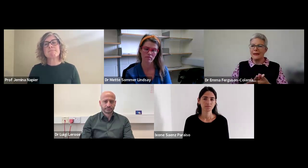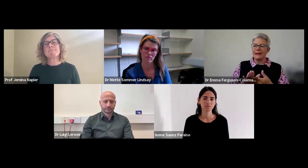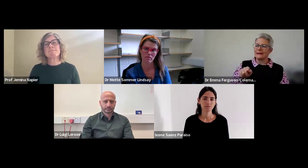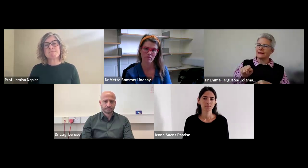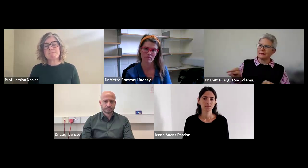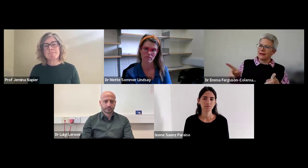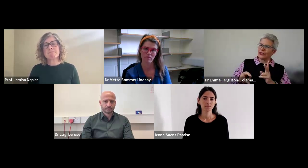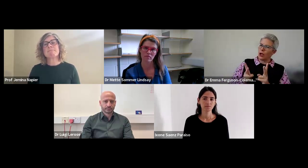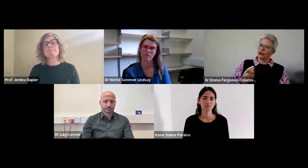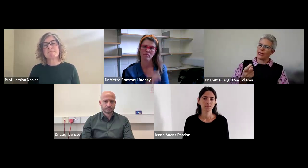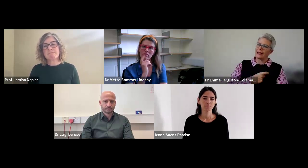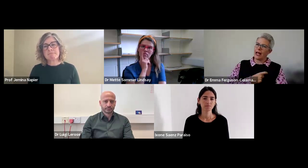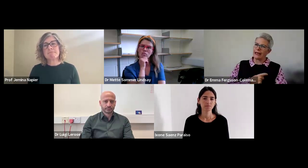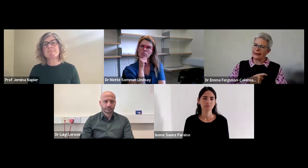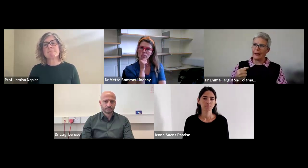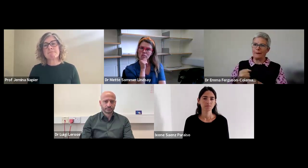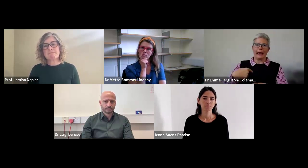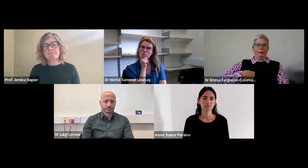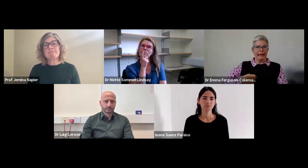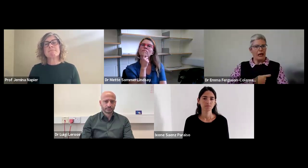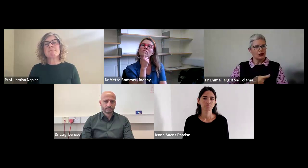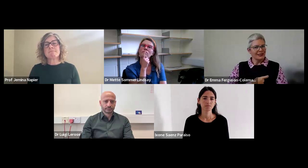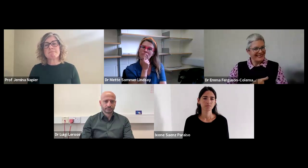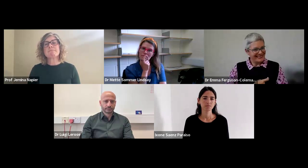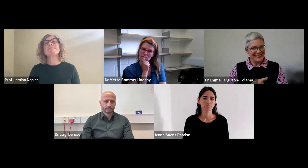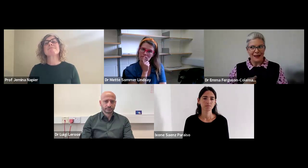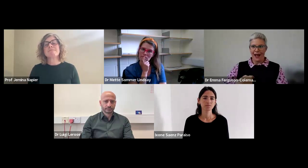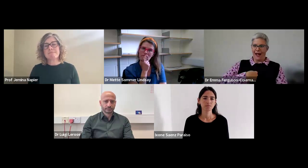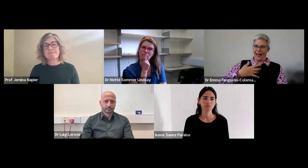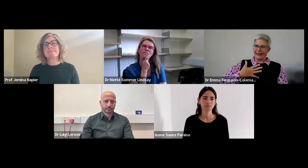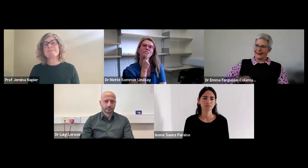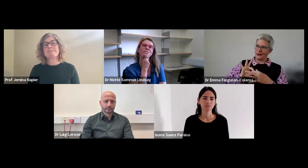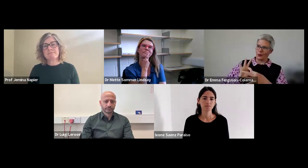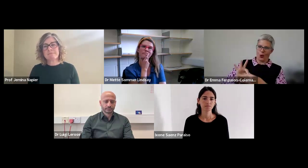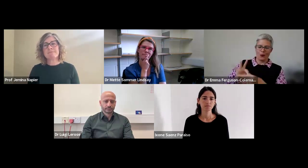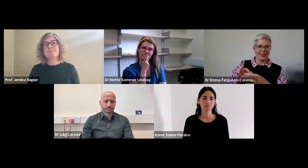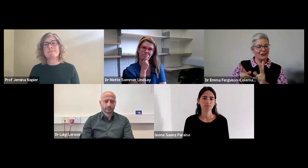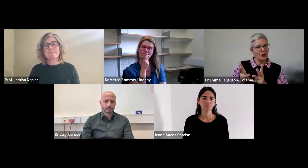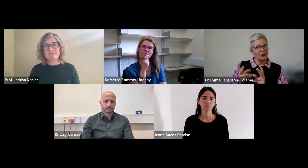vocabulary", "I don't know the language to use in that setting". So that interpreting anxiety